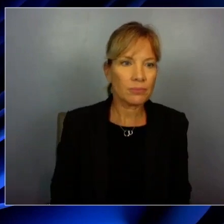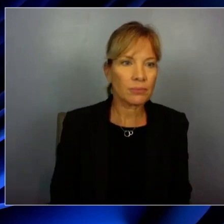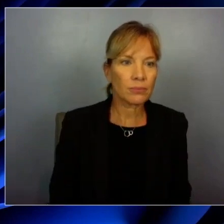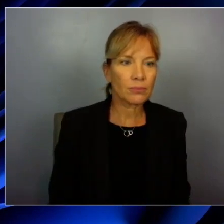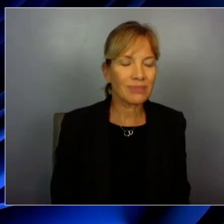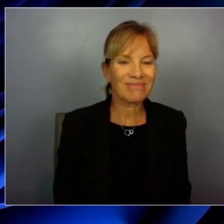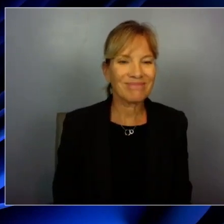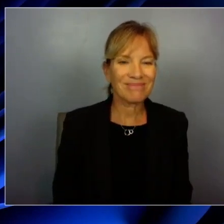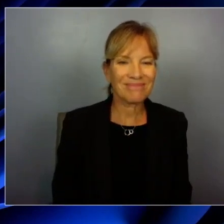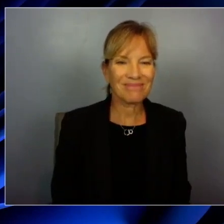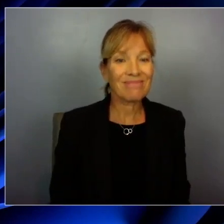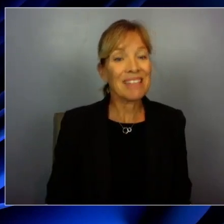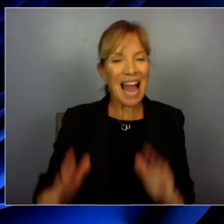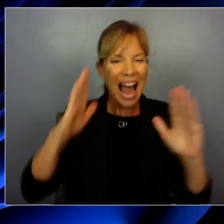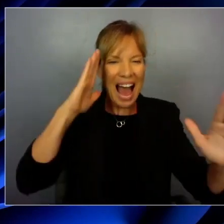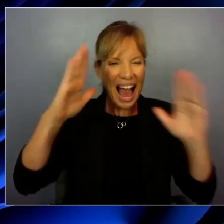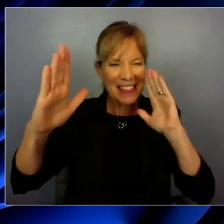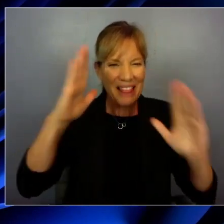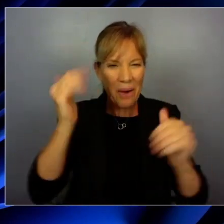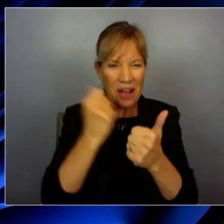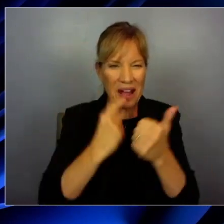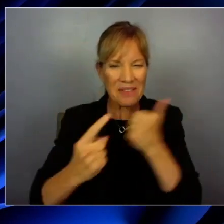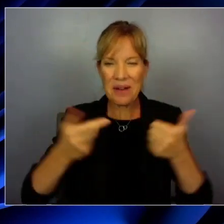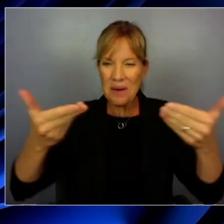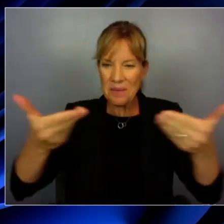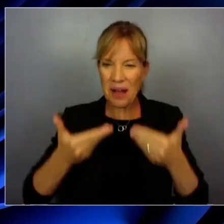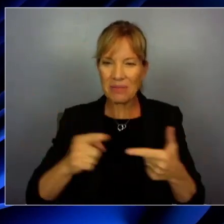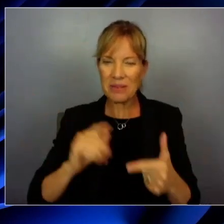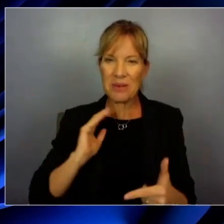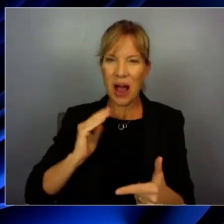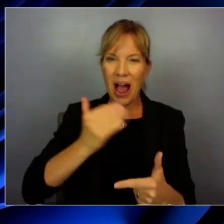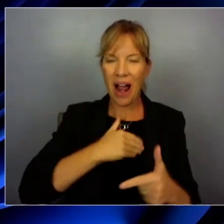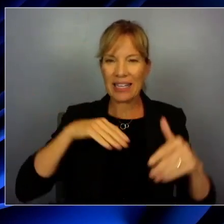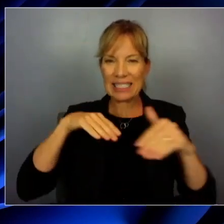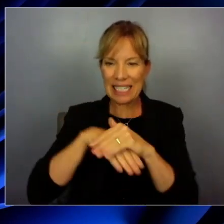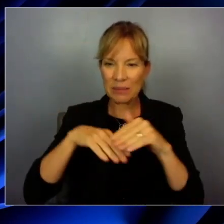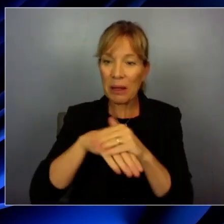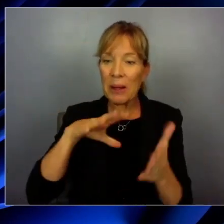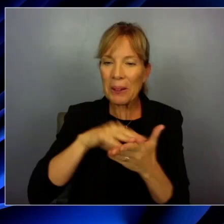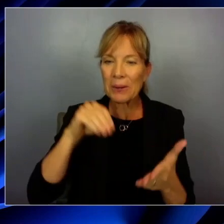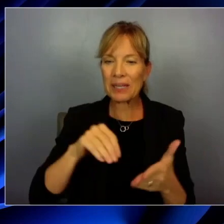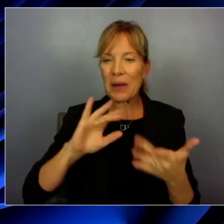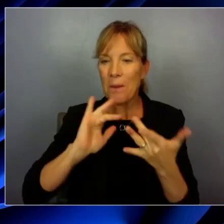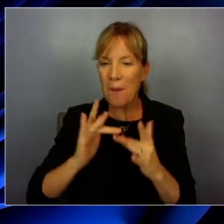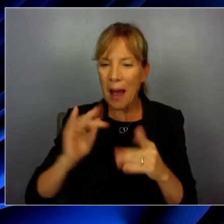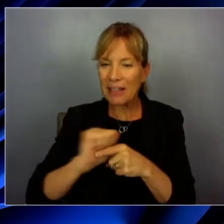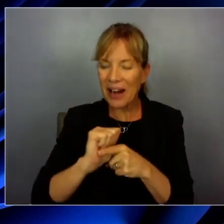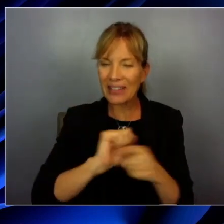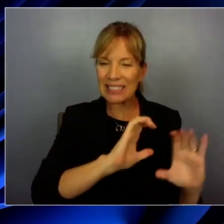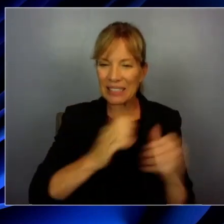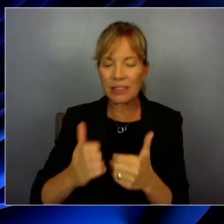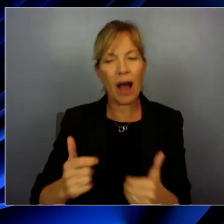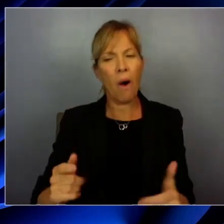Hello everyone and welcome to our accessibility learning webinars series. I'm so excited to have you back.